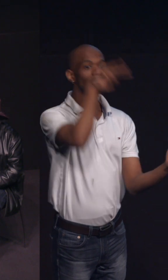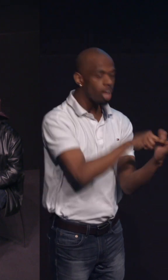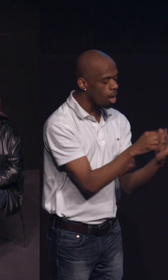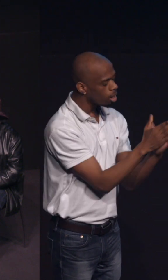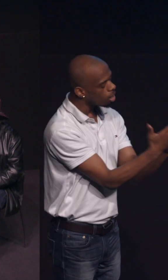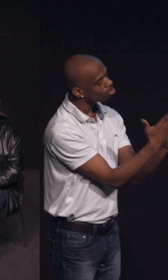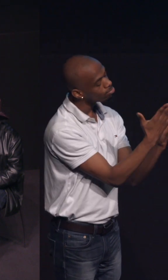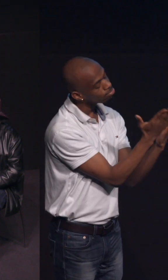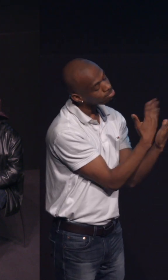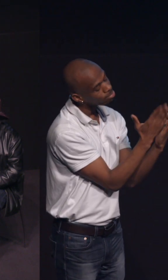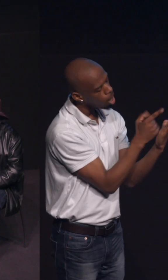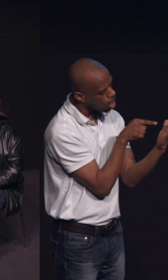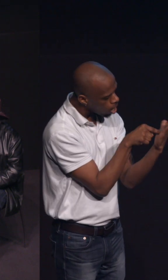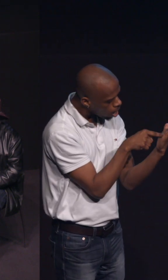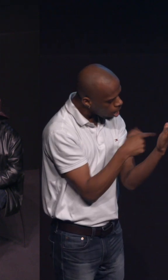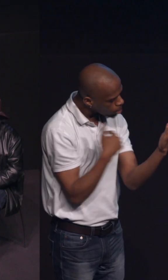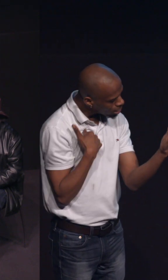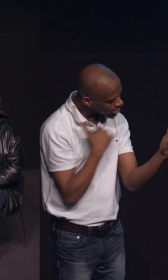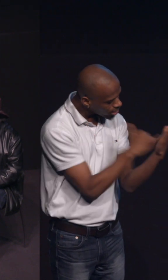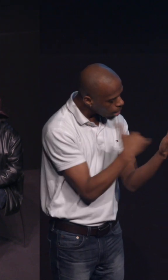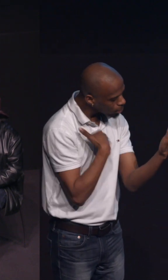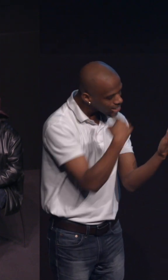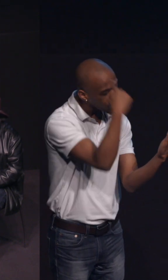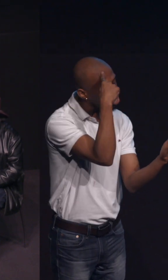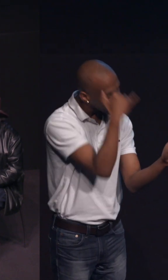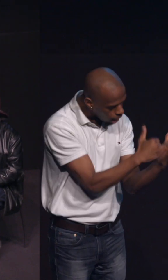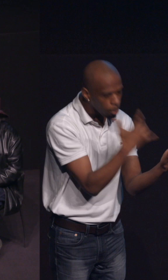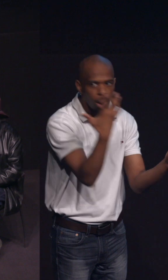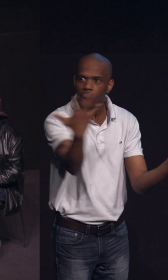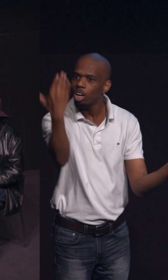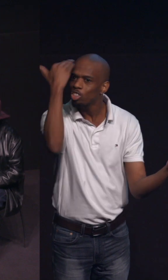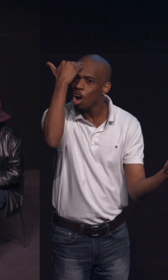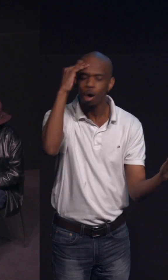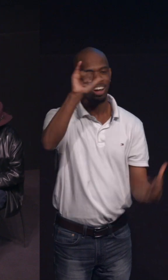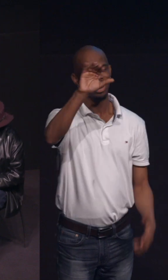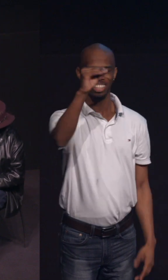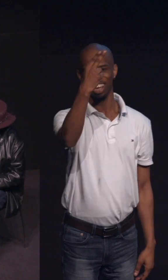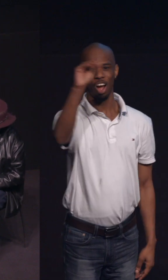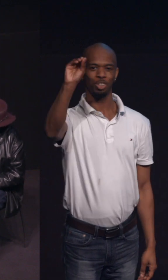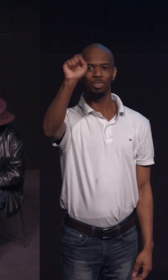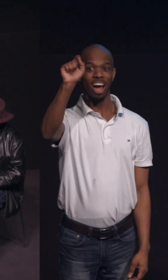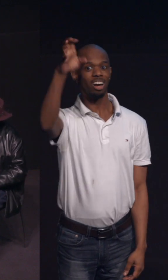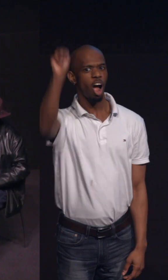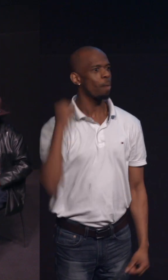earthseed@yahoo.com 20 years ago. Pandora: I have my email, it's earthseed72@gmail.com.